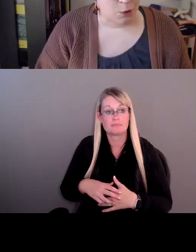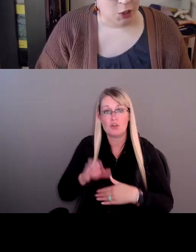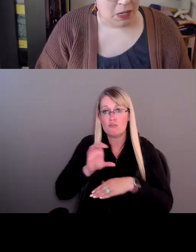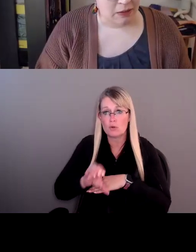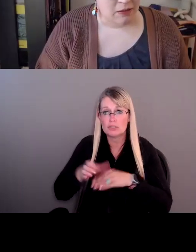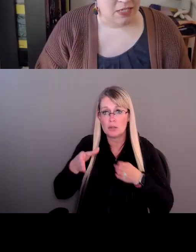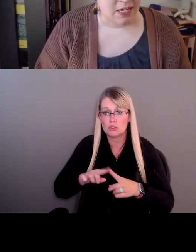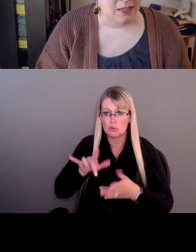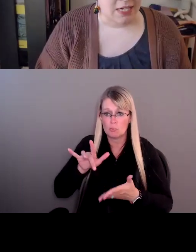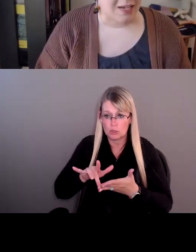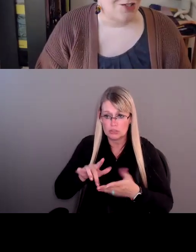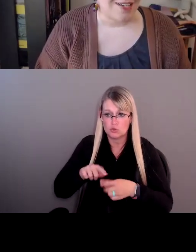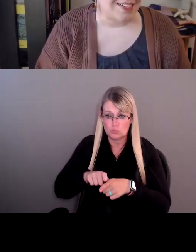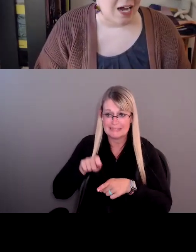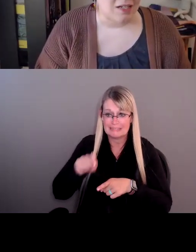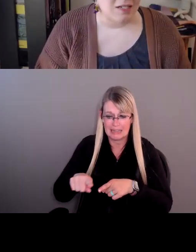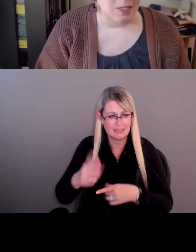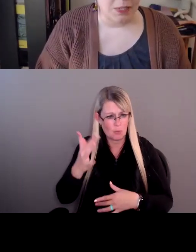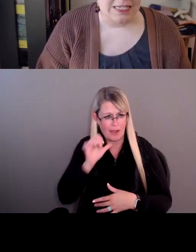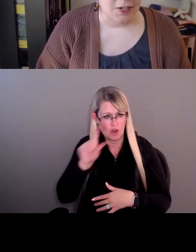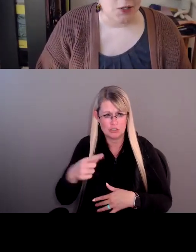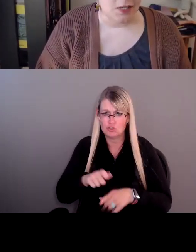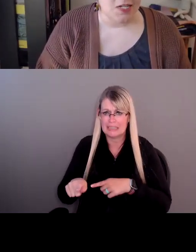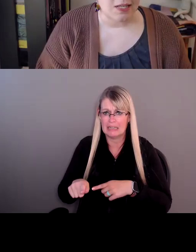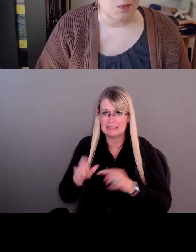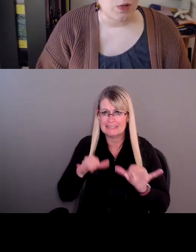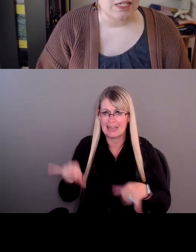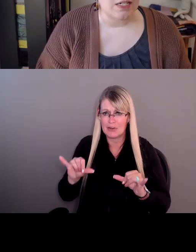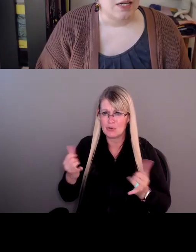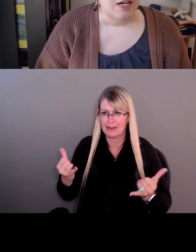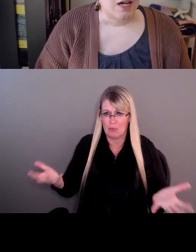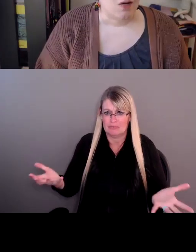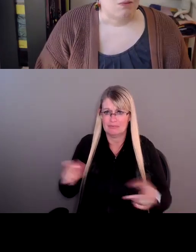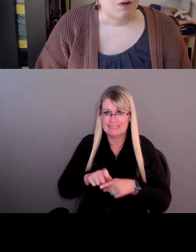push the button to send a text, just send the textwhich is pretty standard at this point,